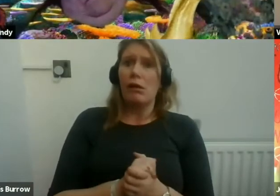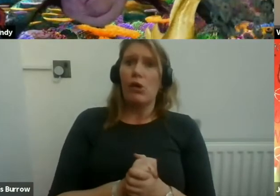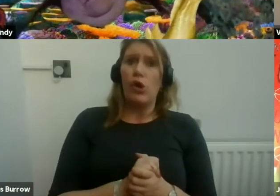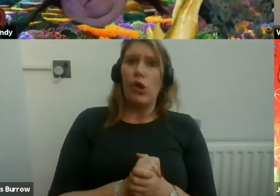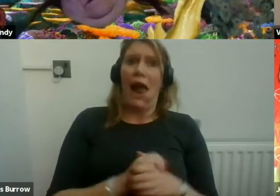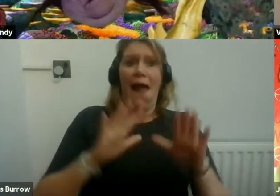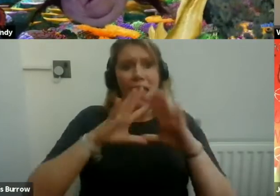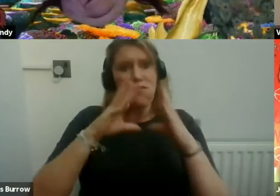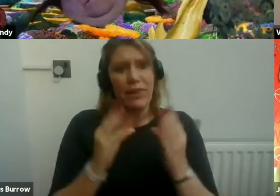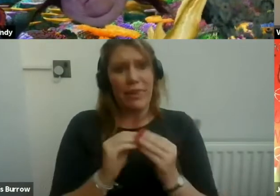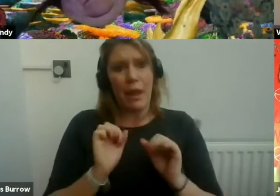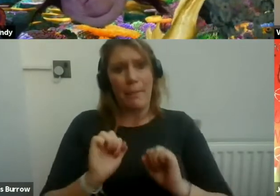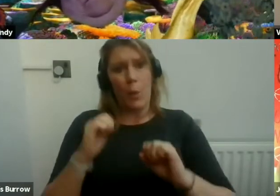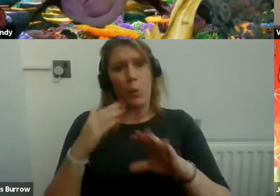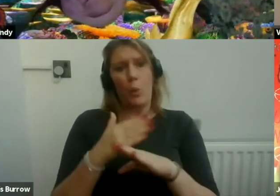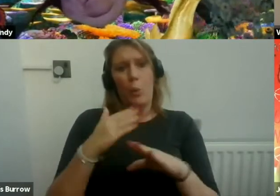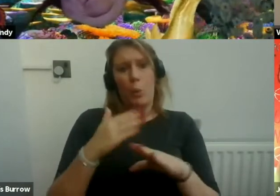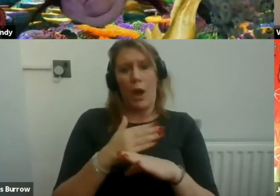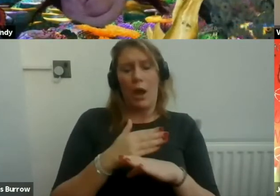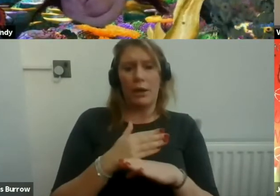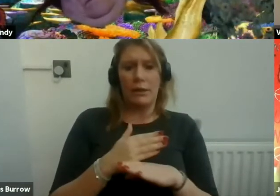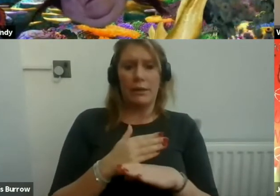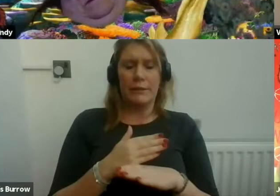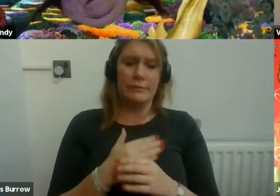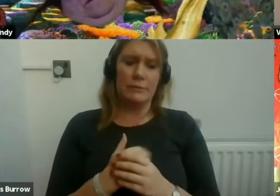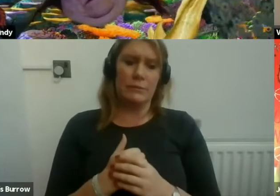of work sort of like is ticking every